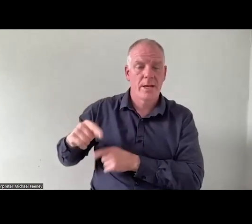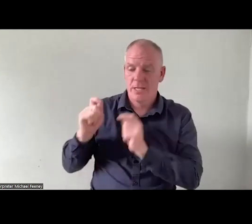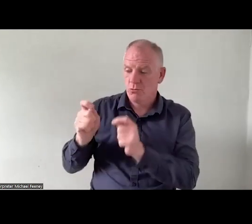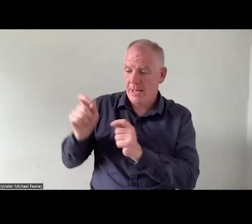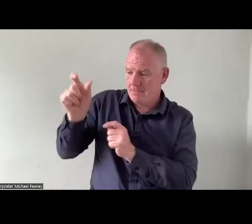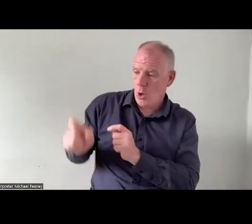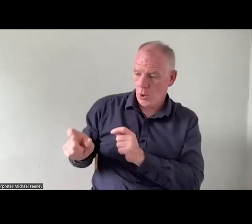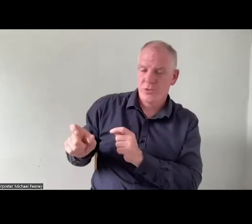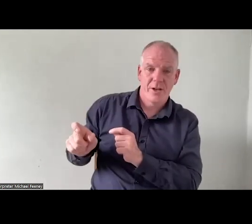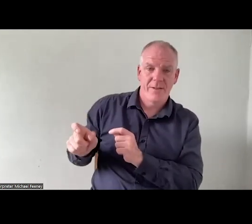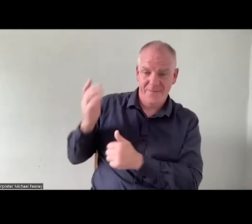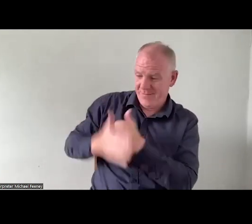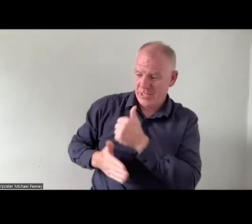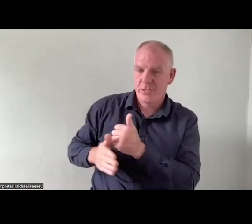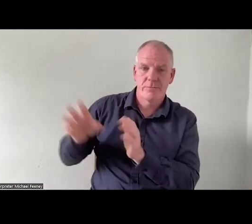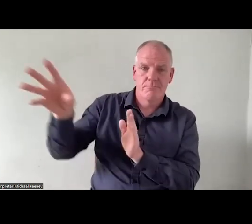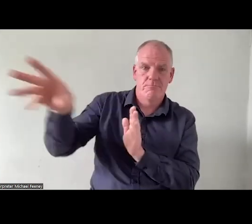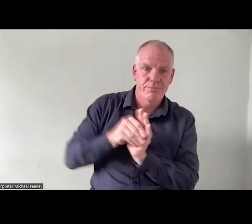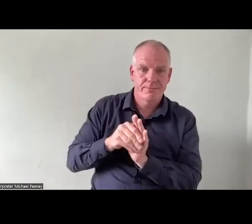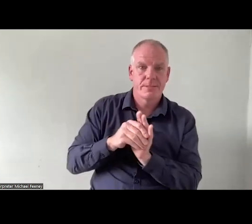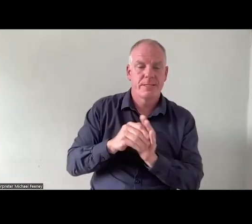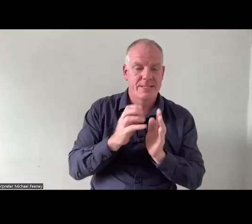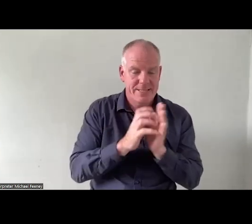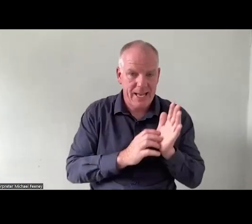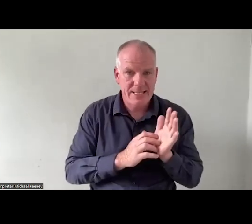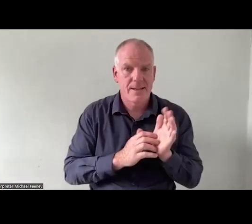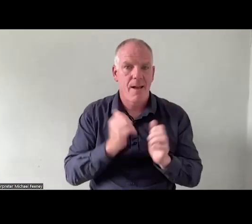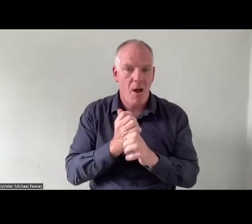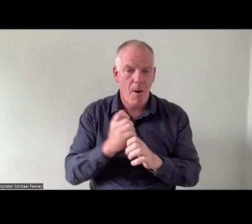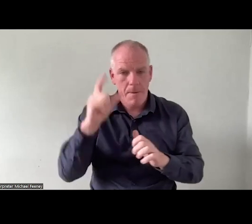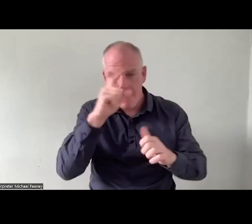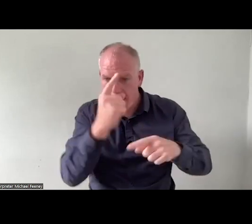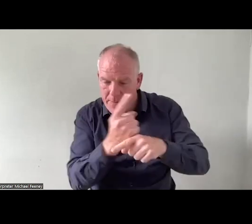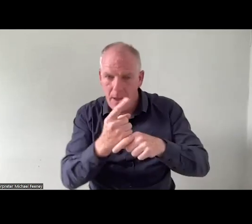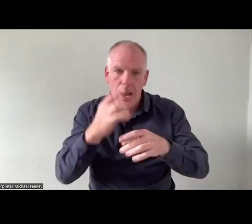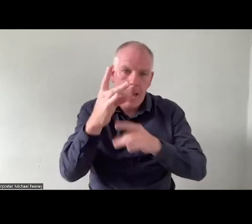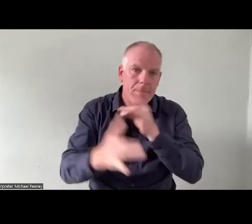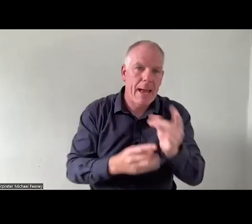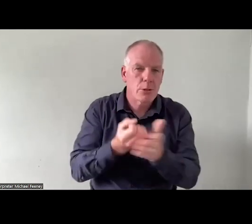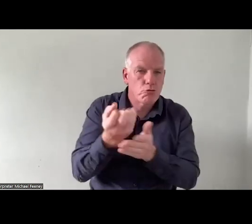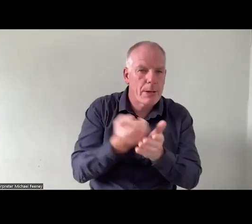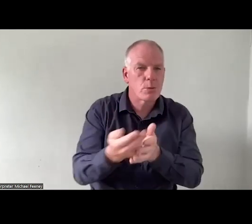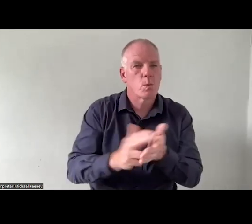who would import the text, put all the character names in, make descriptions of music and sound effects,